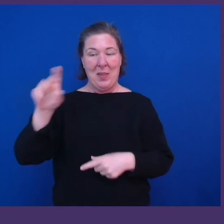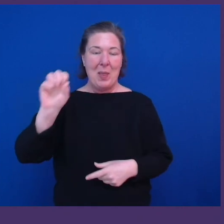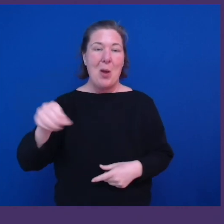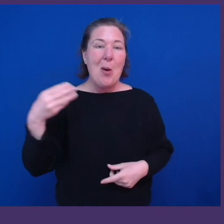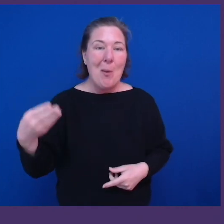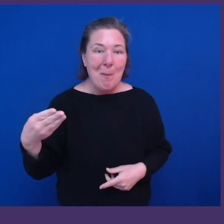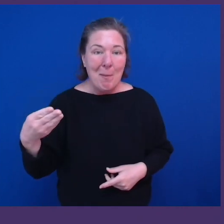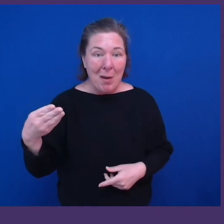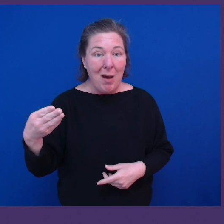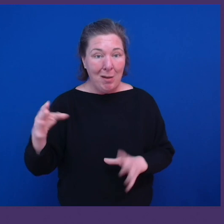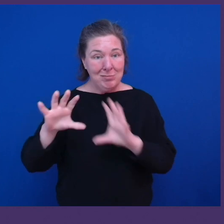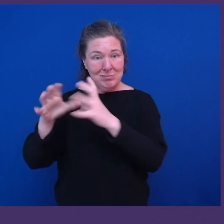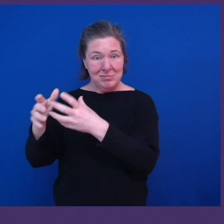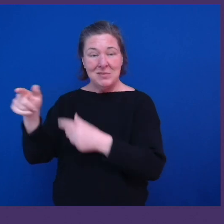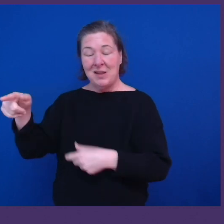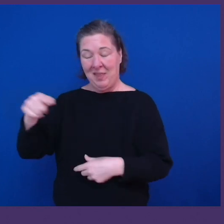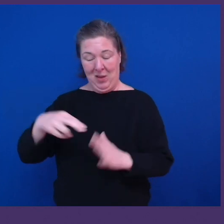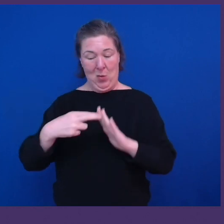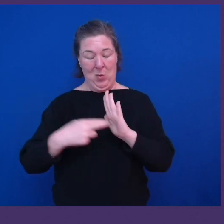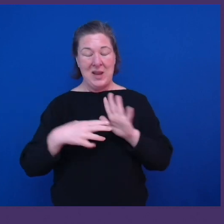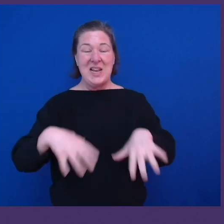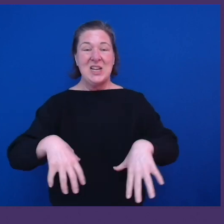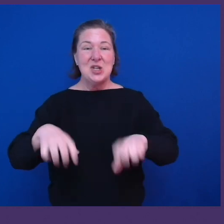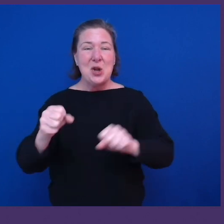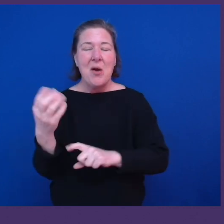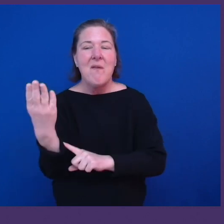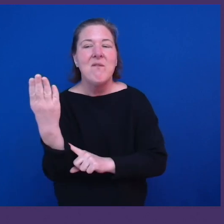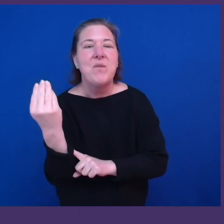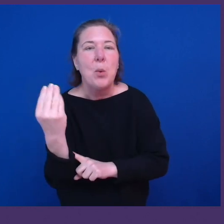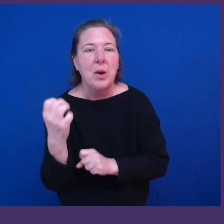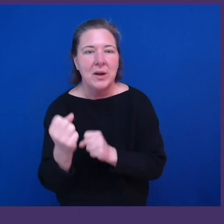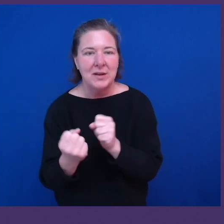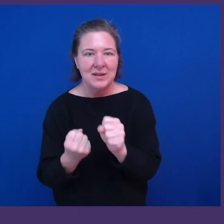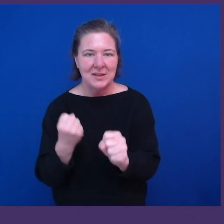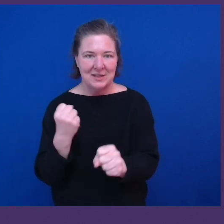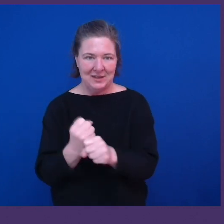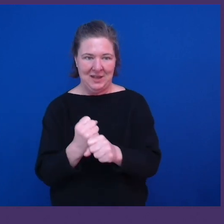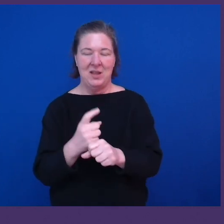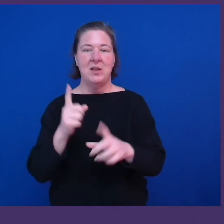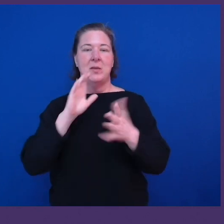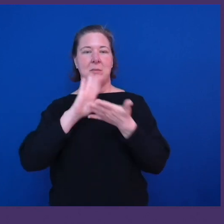This rule took 14 years to finalize,